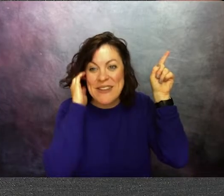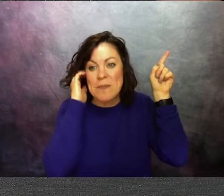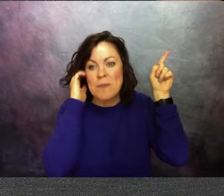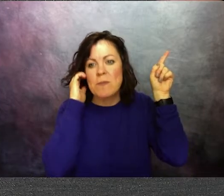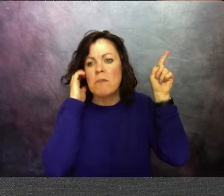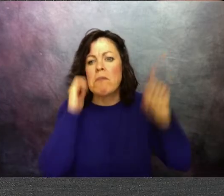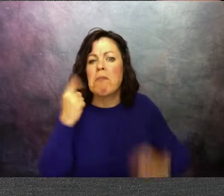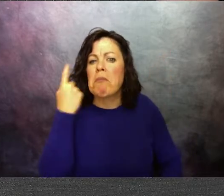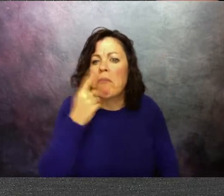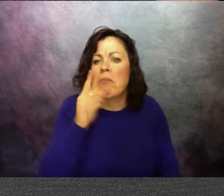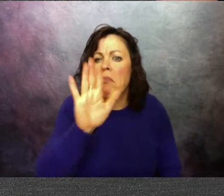What's your town. Do you know?